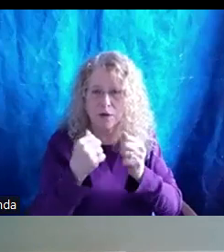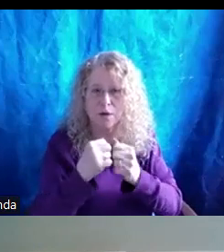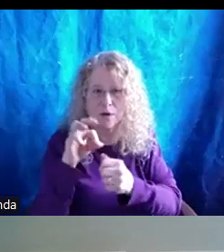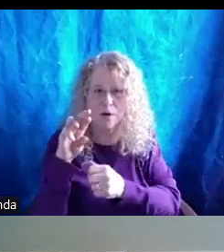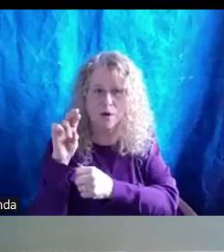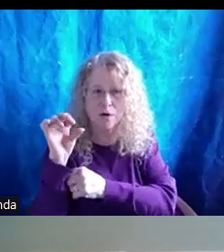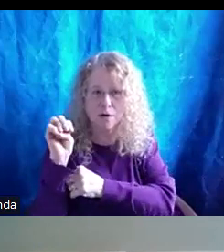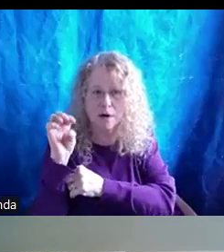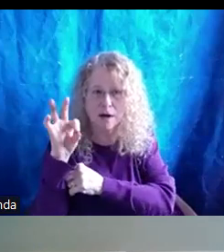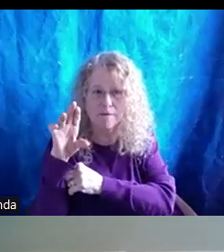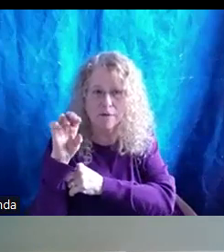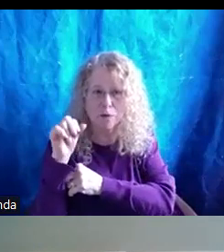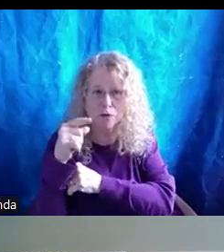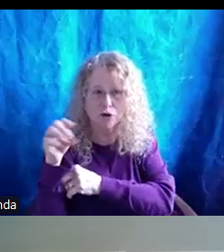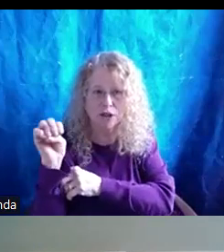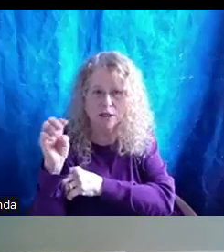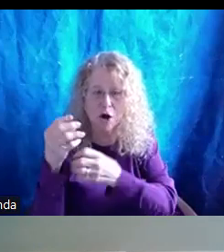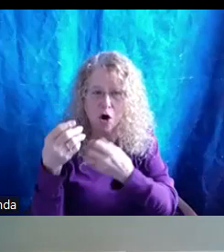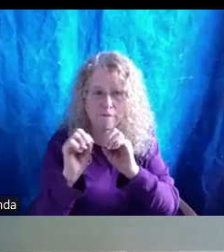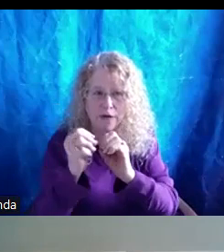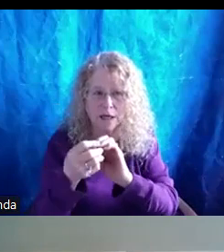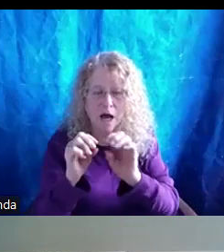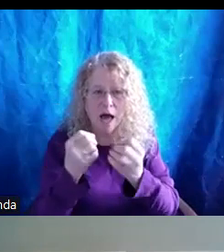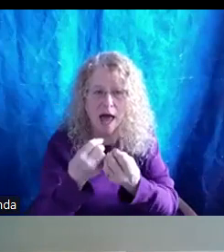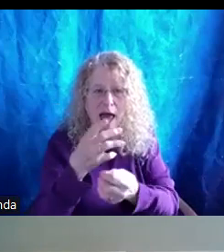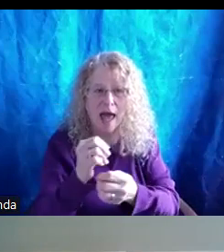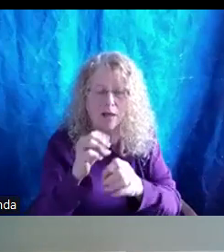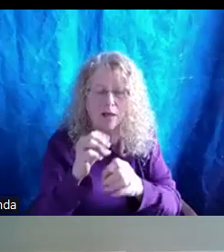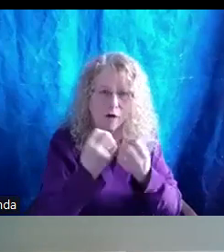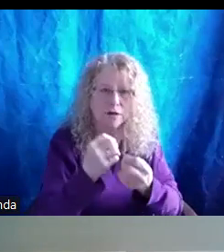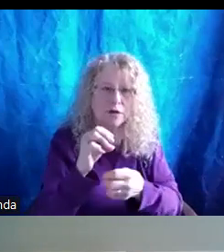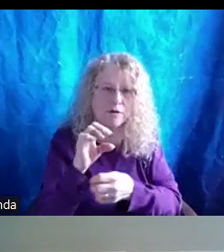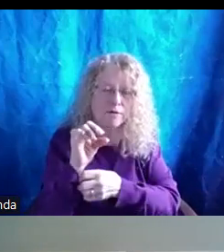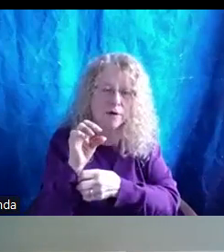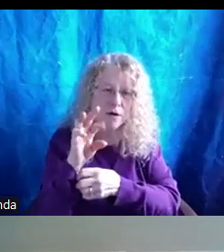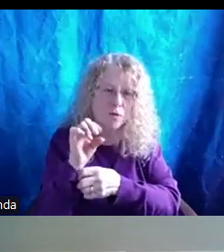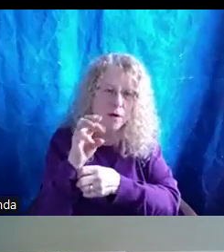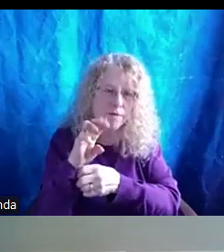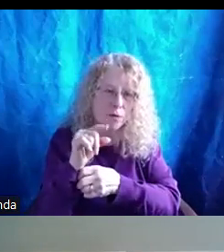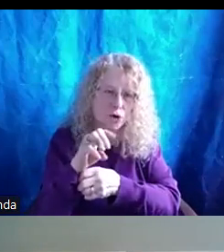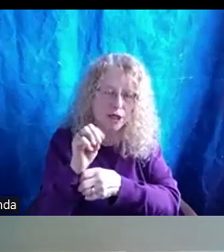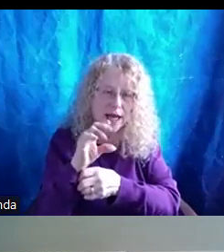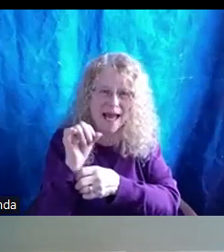AS WELL AS THE OFFICE OF IMMIGRANT AND REFUGEE ADVANCEMENT, IS HOUSE BILL 3176, WHICH WOULD